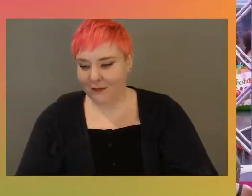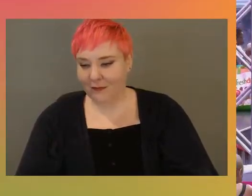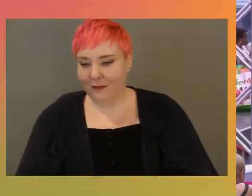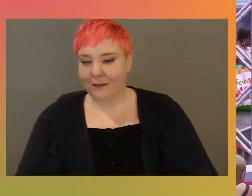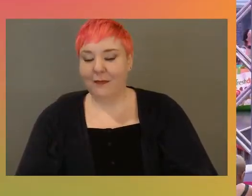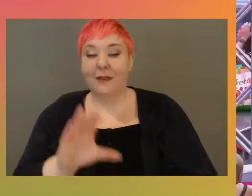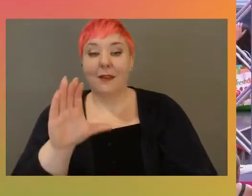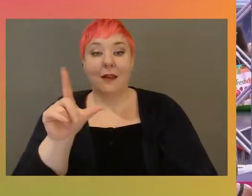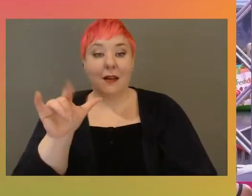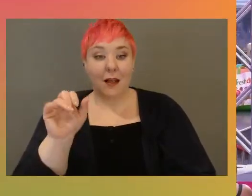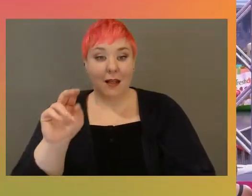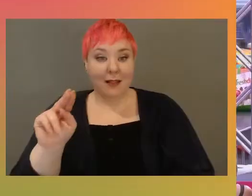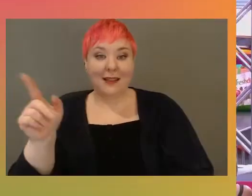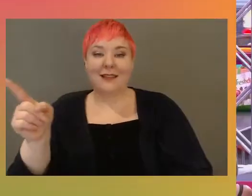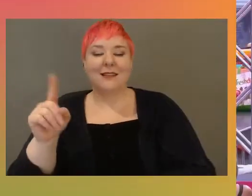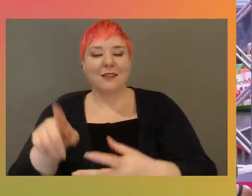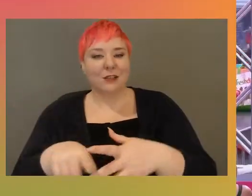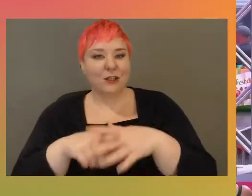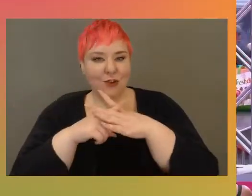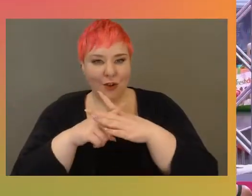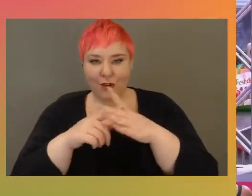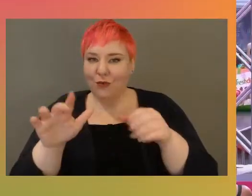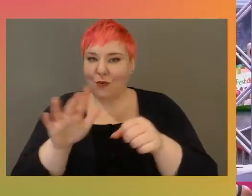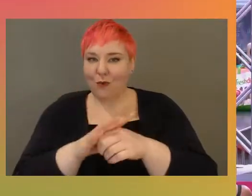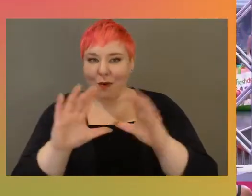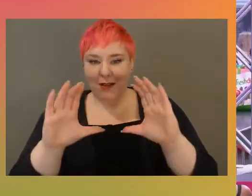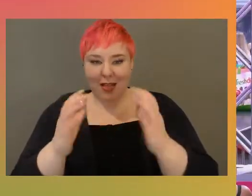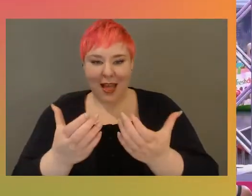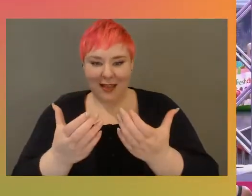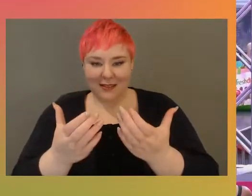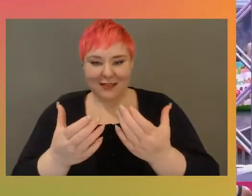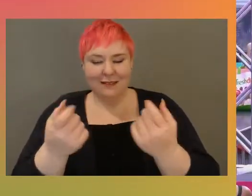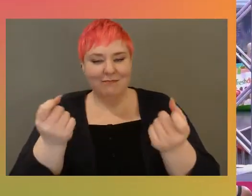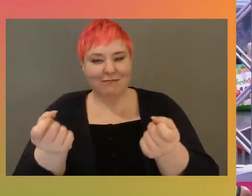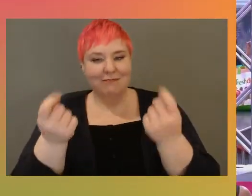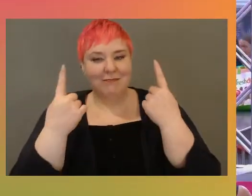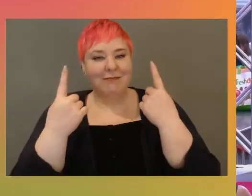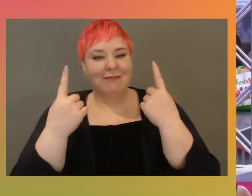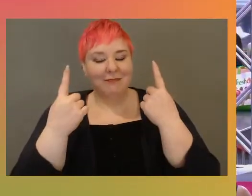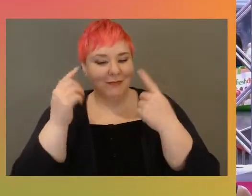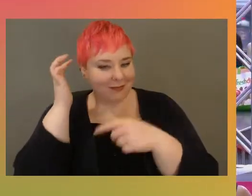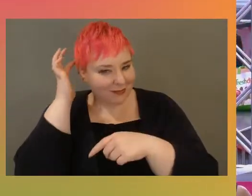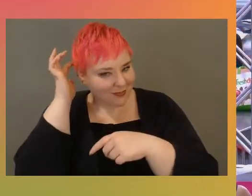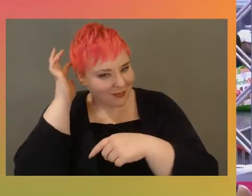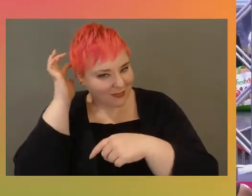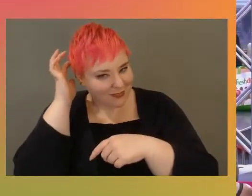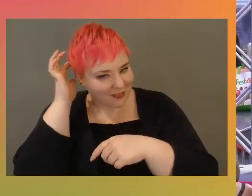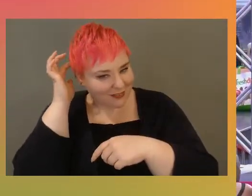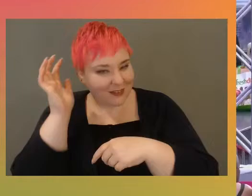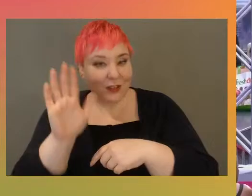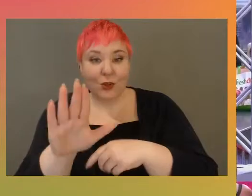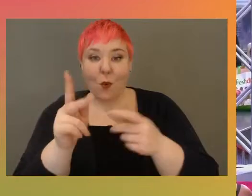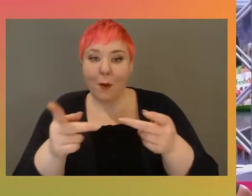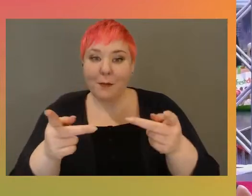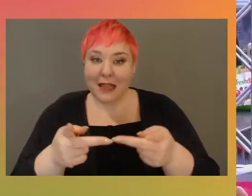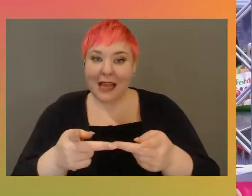TO SET UP.